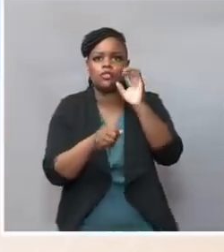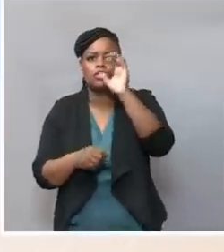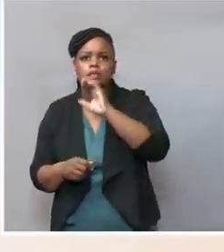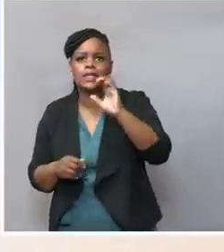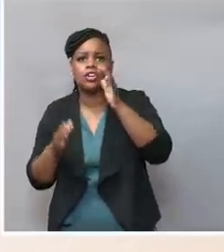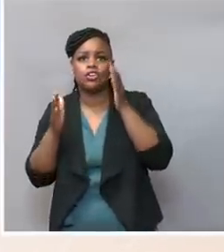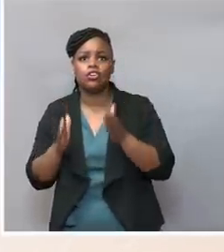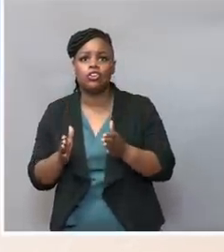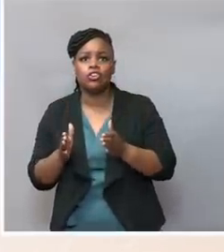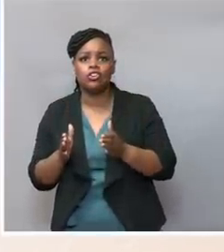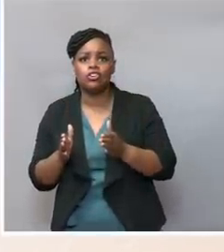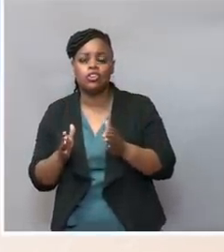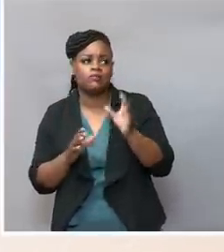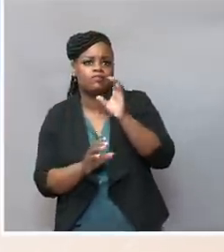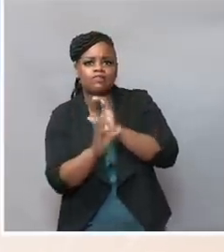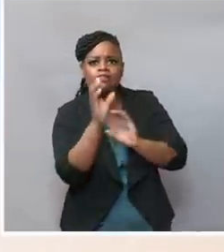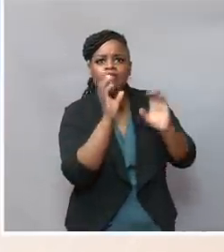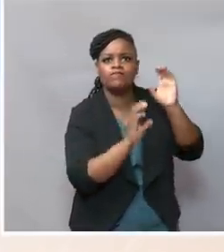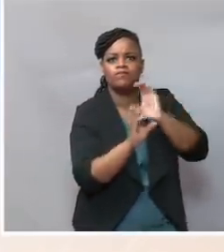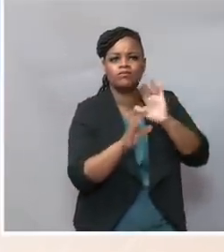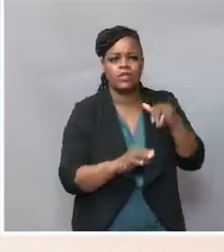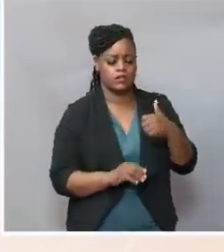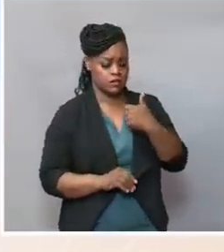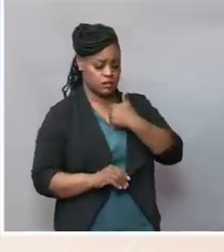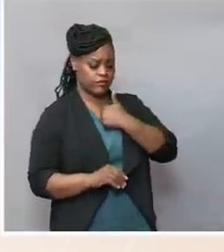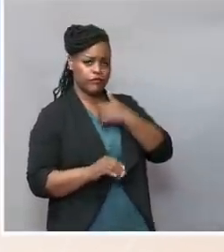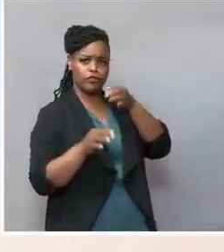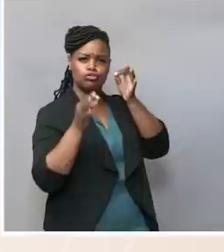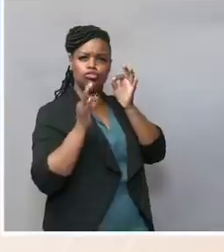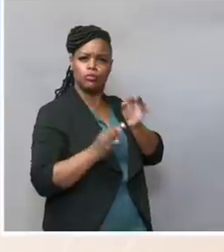and their right to freedom, humanity and equality.